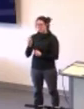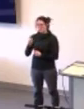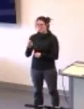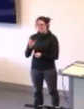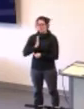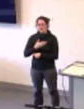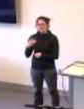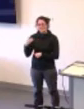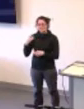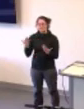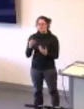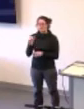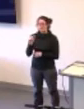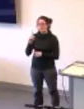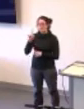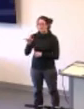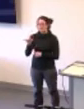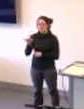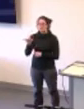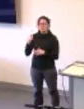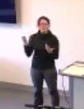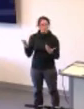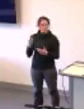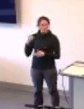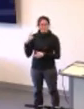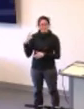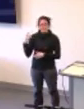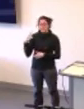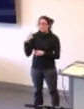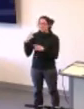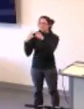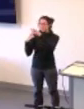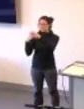Andy, Dean Andy, just give a shout-out. Yay! Thank you for coming.